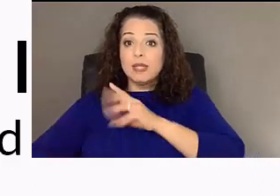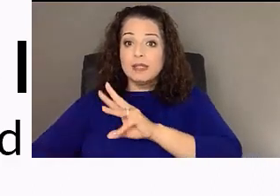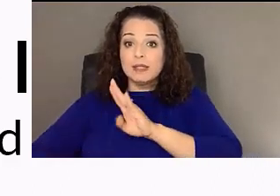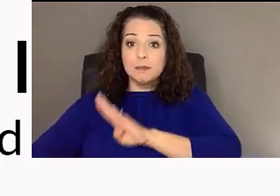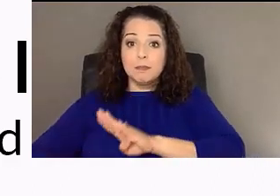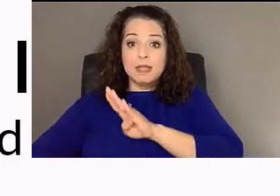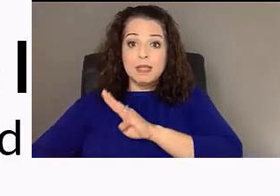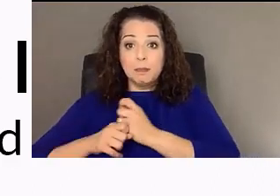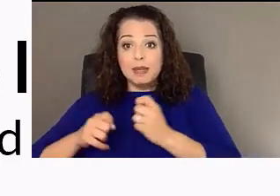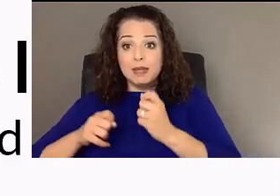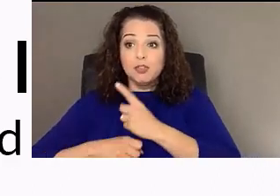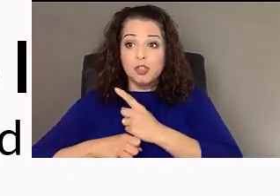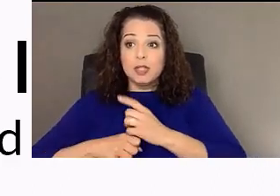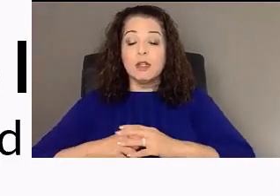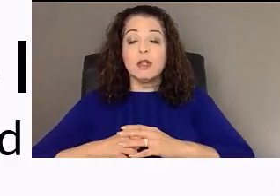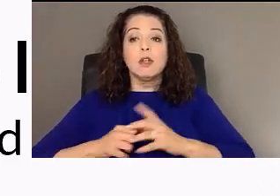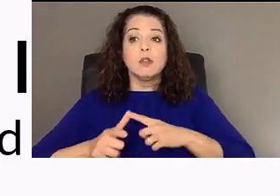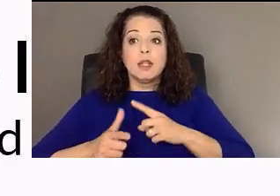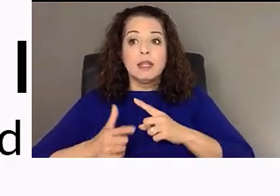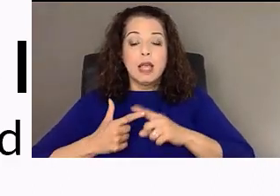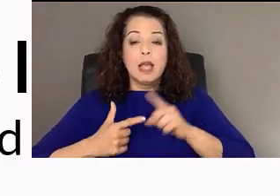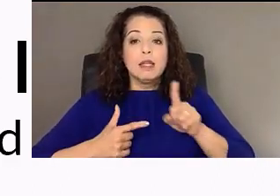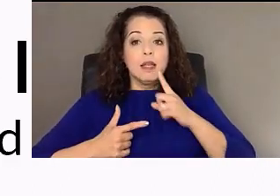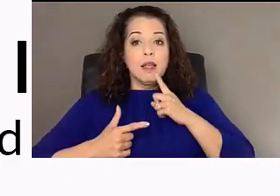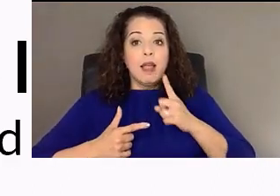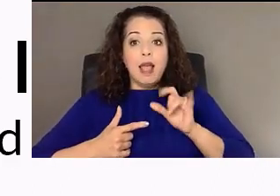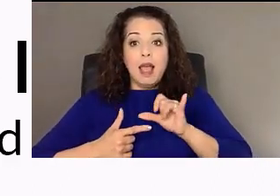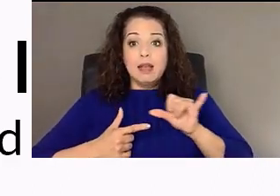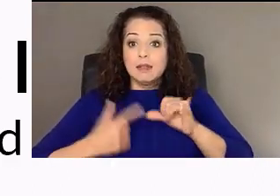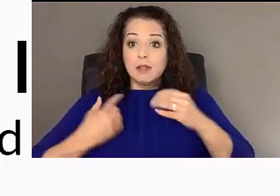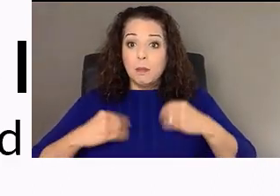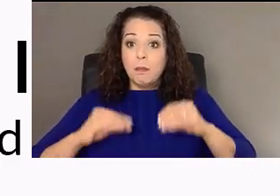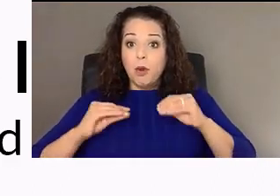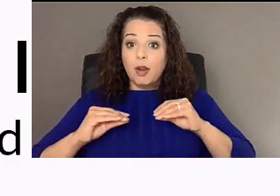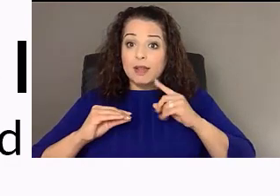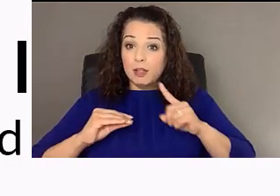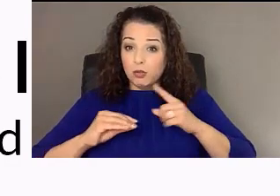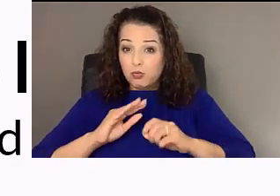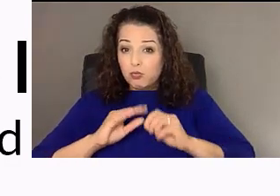So as the market grows, the need for good assistive technology grows.